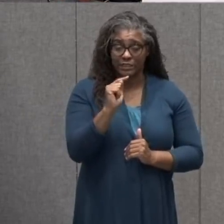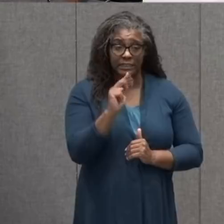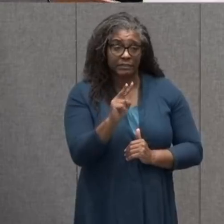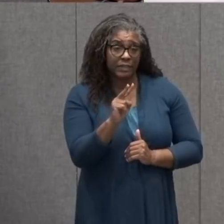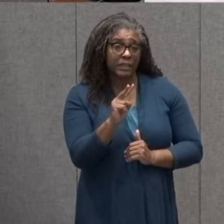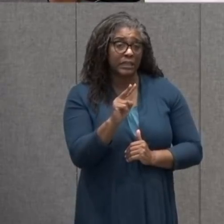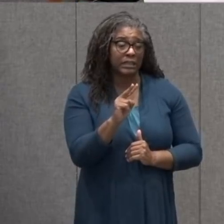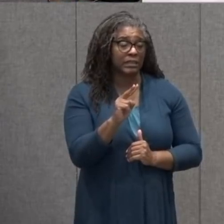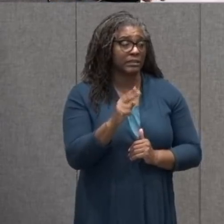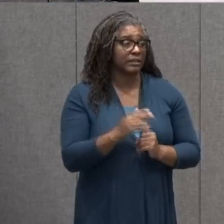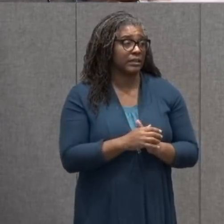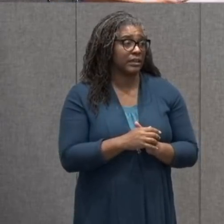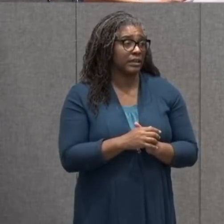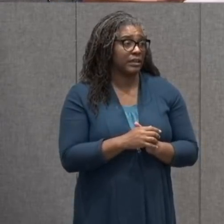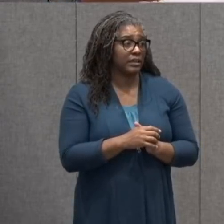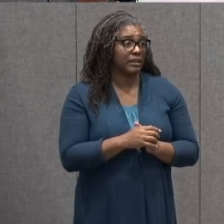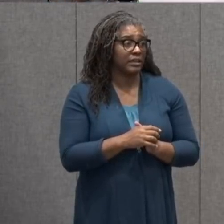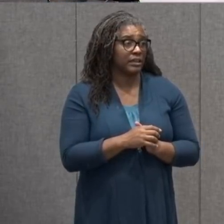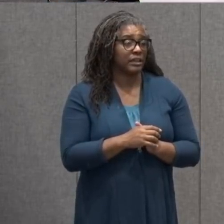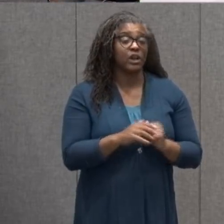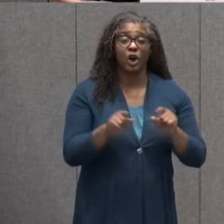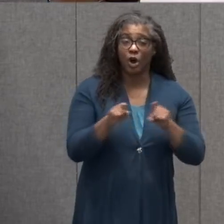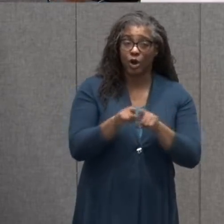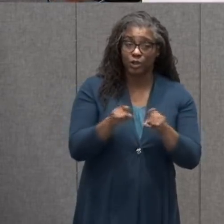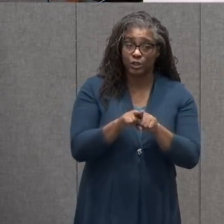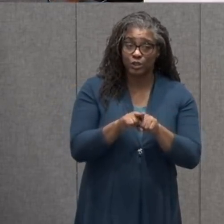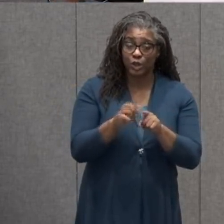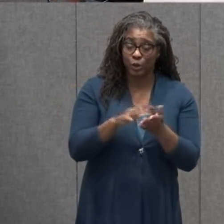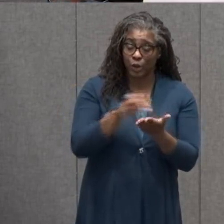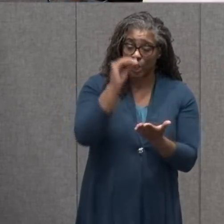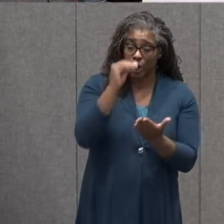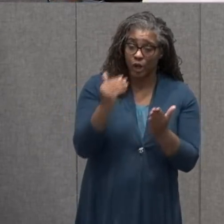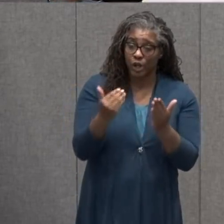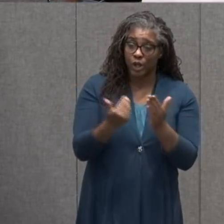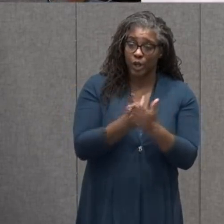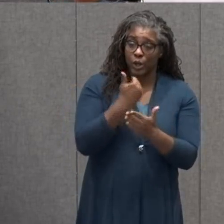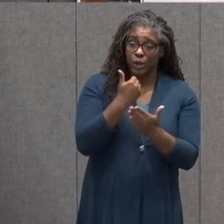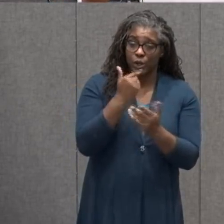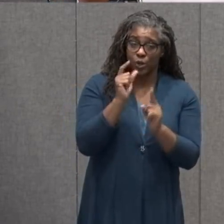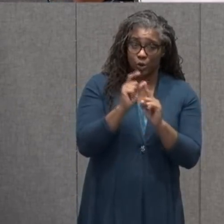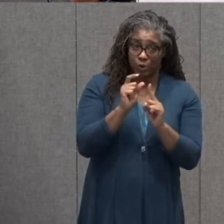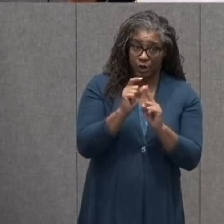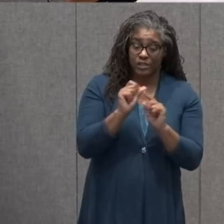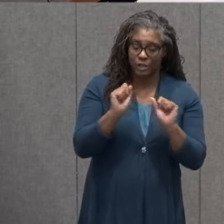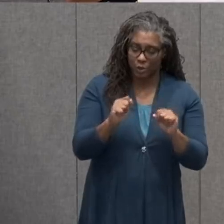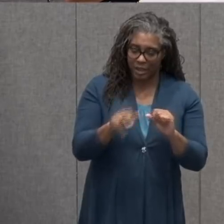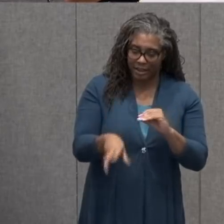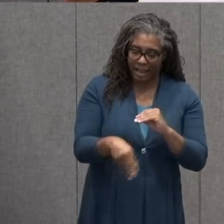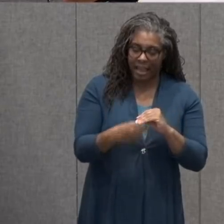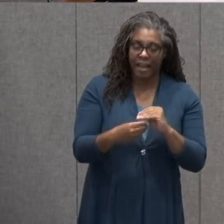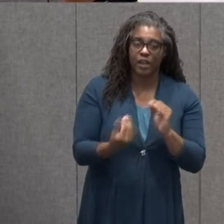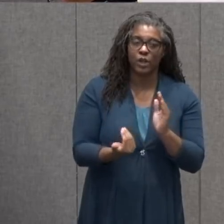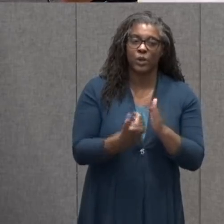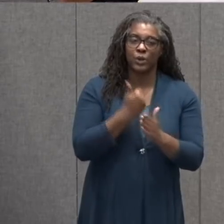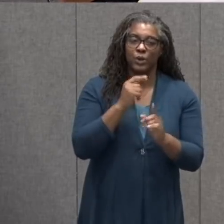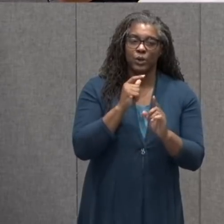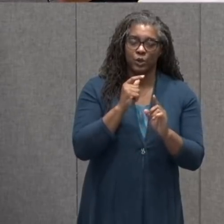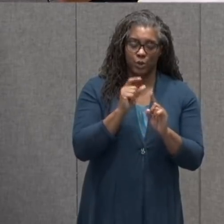as you learn new words, you can add new word cards, and make it even harder. Yeah, that's true.